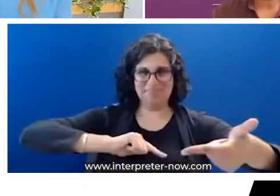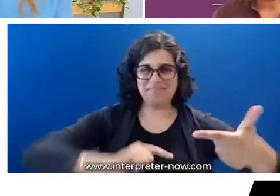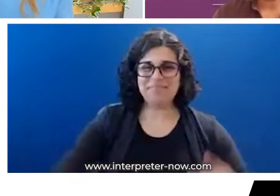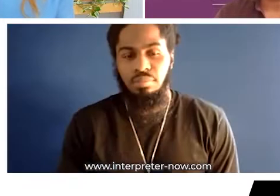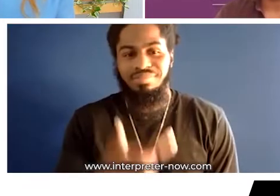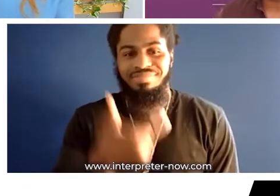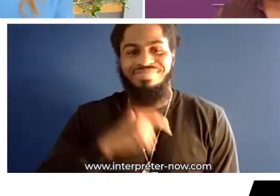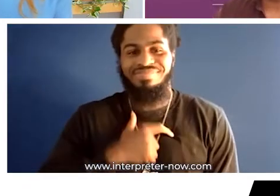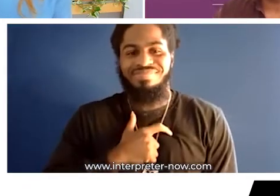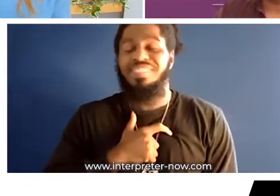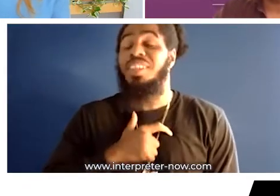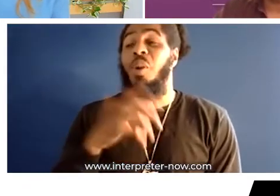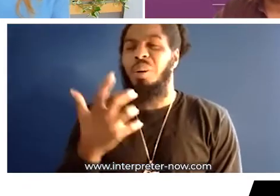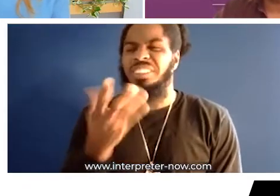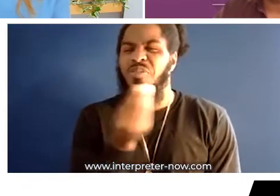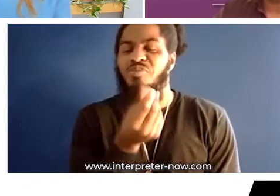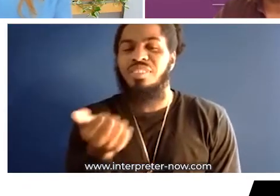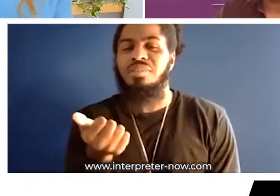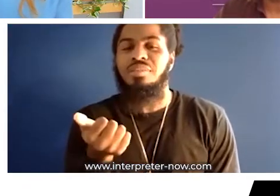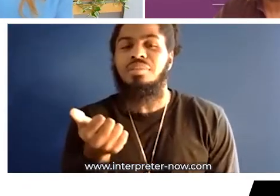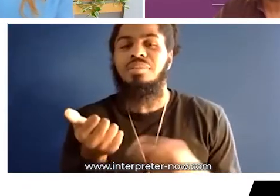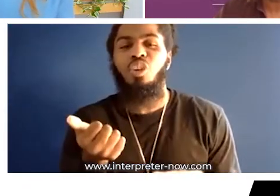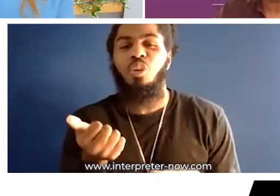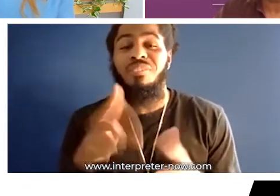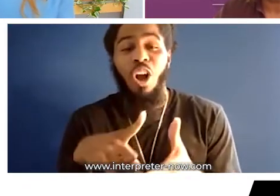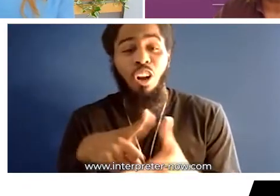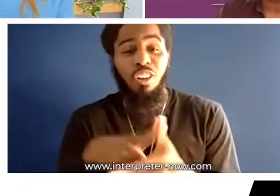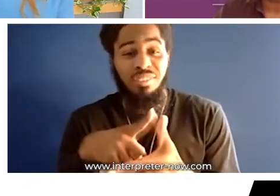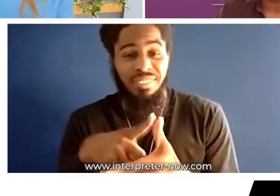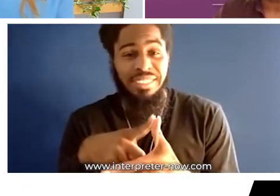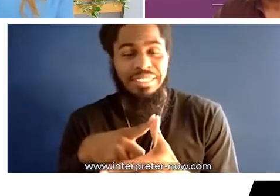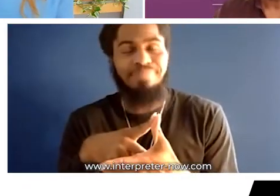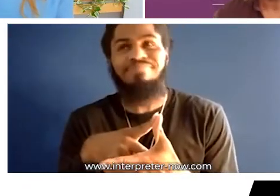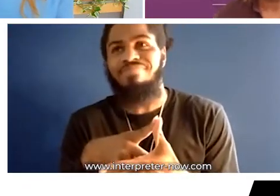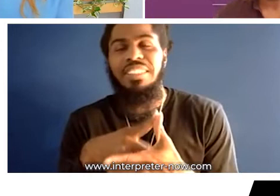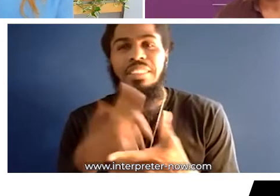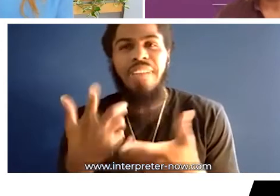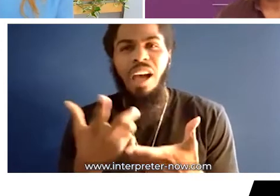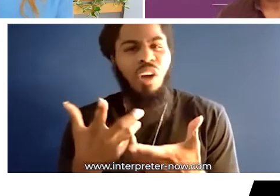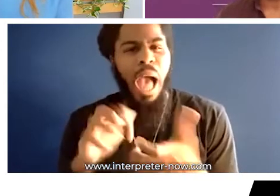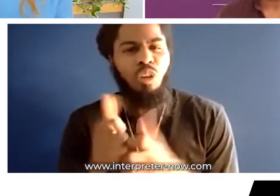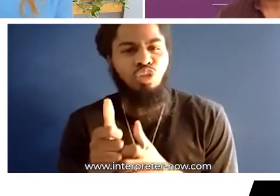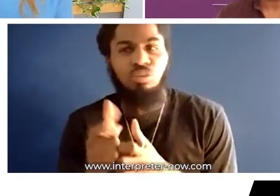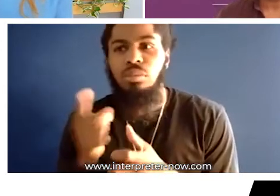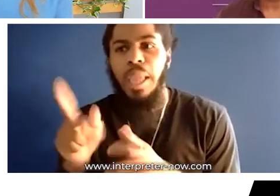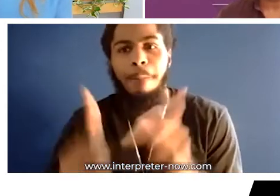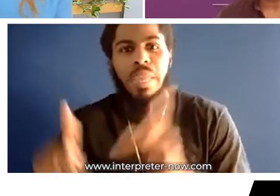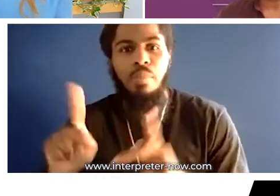I think the first thing, and as I mentioned before, is getting people to reimagine the workplace.